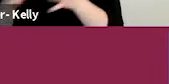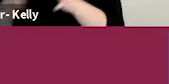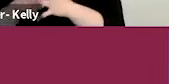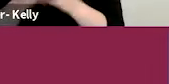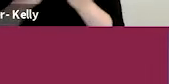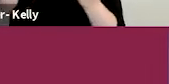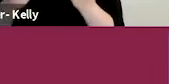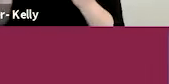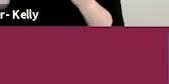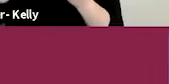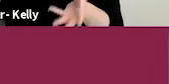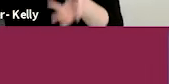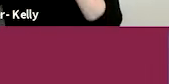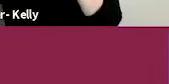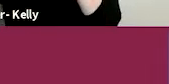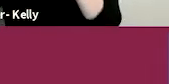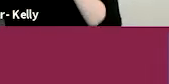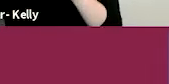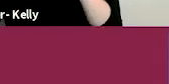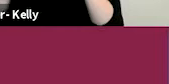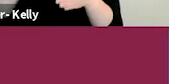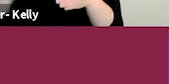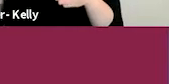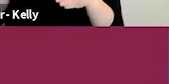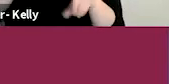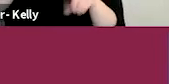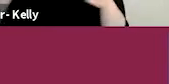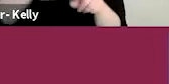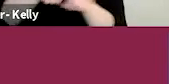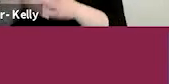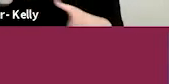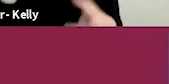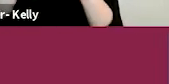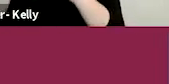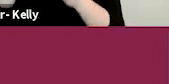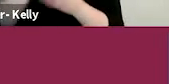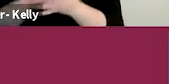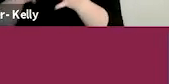is engaged in a different way and this is the way to make learning meaningful. So engagement,